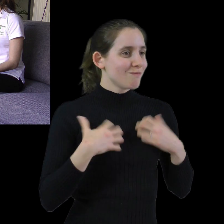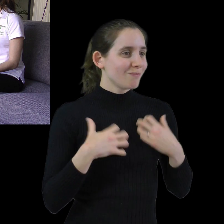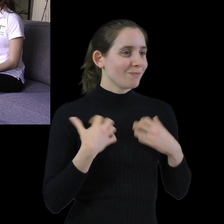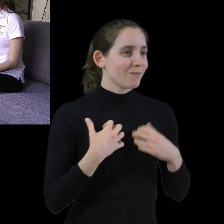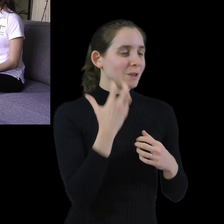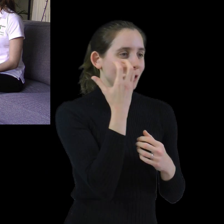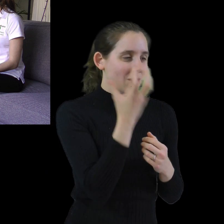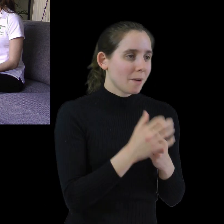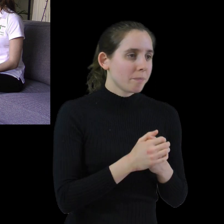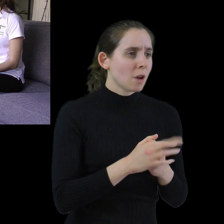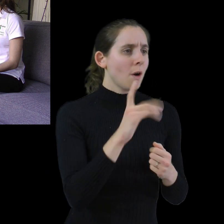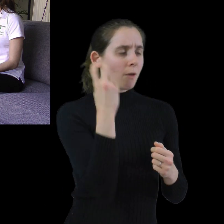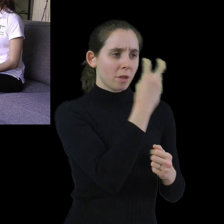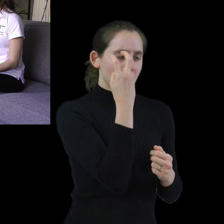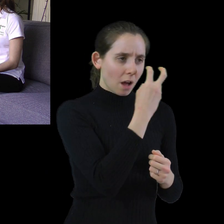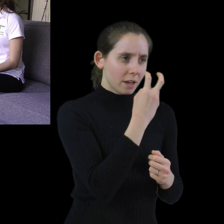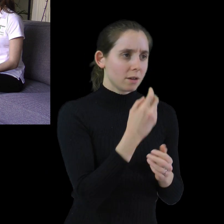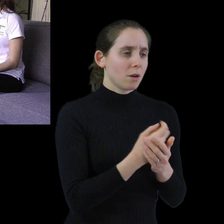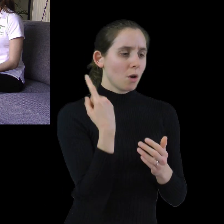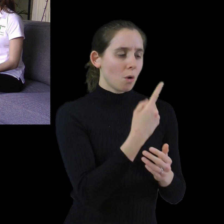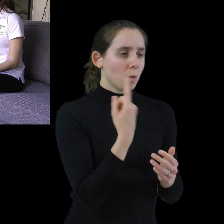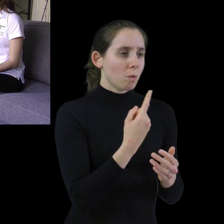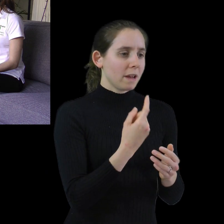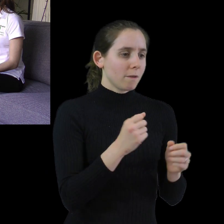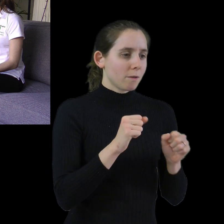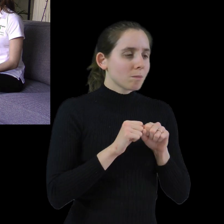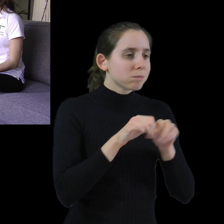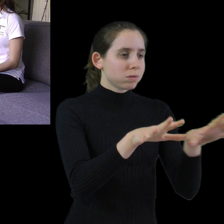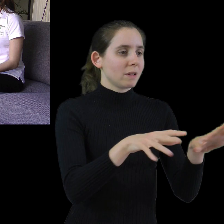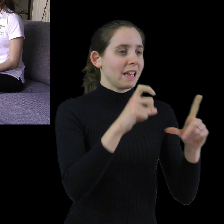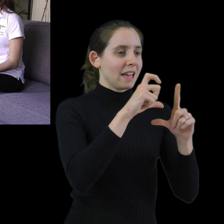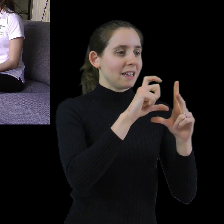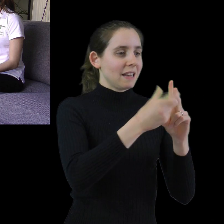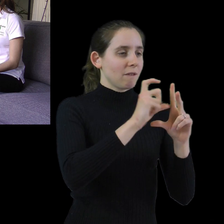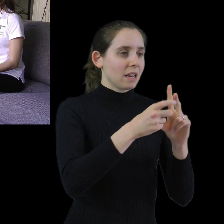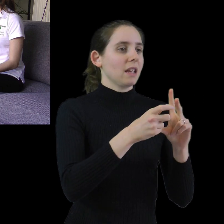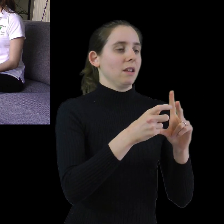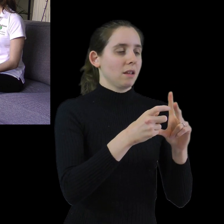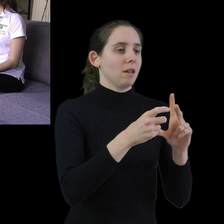For the blind we've also put out DVDs, DVDs with Bible